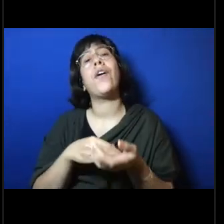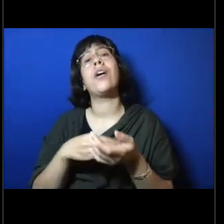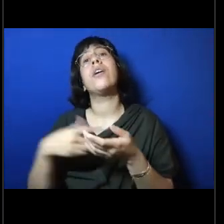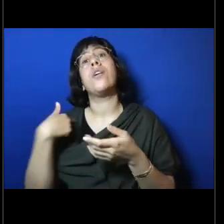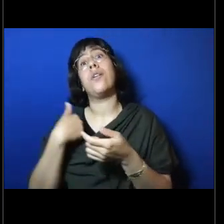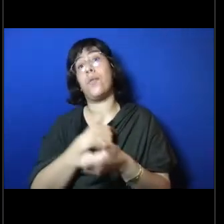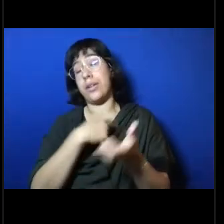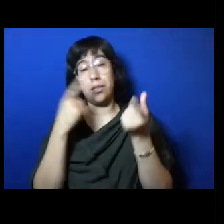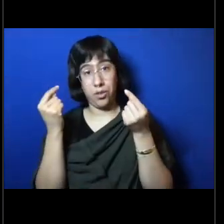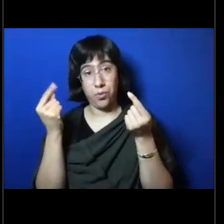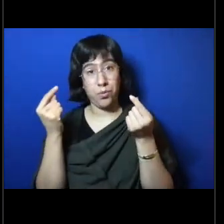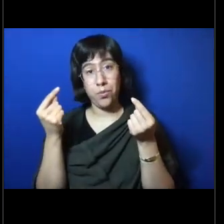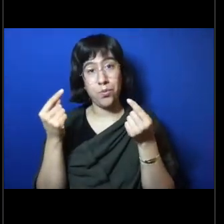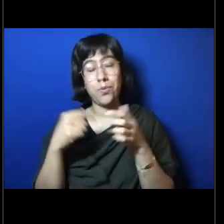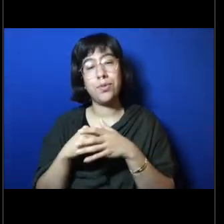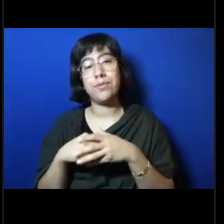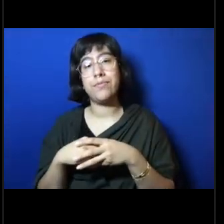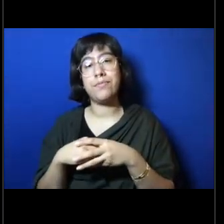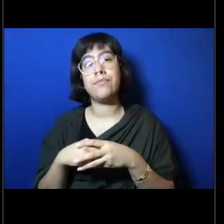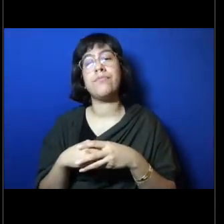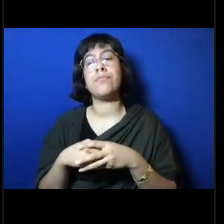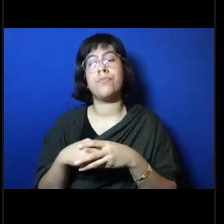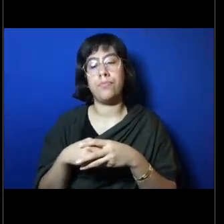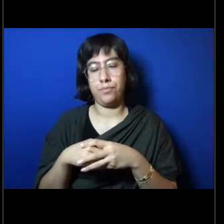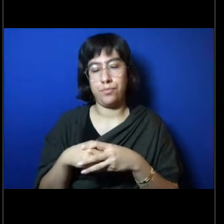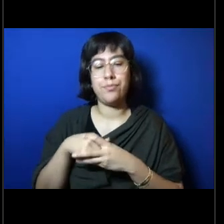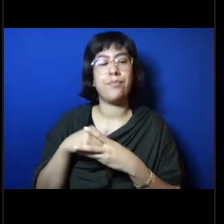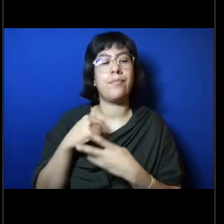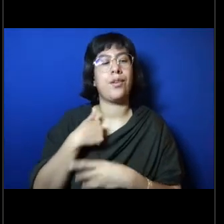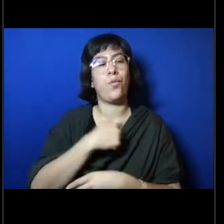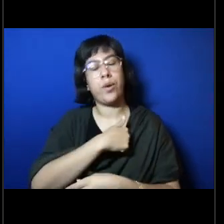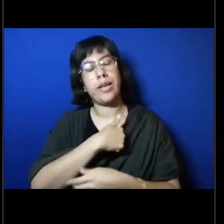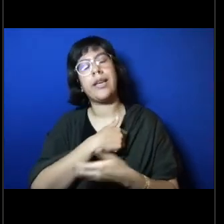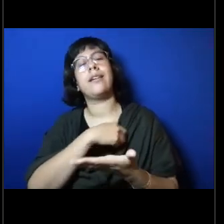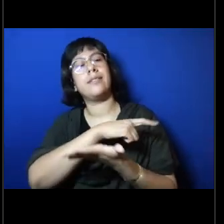is we design and implement or carry out projects